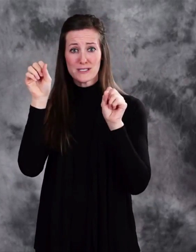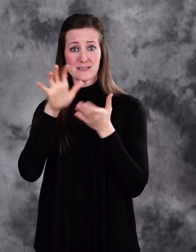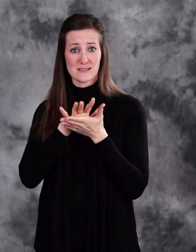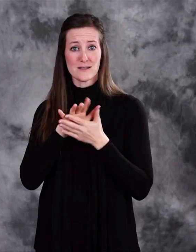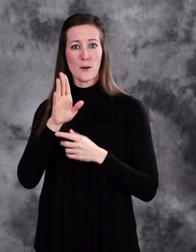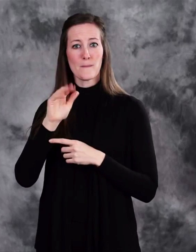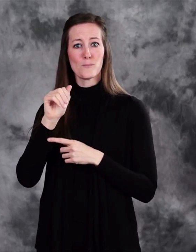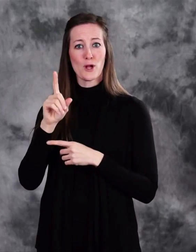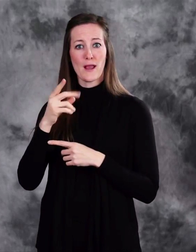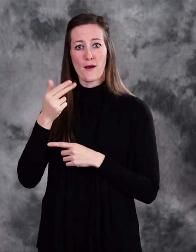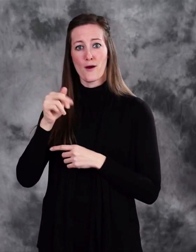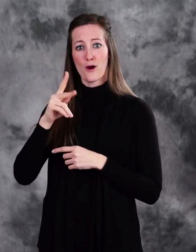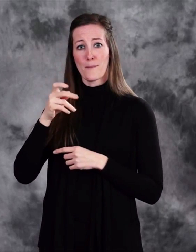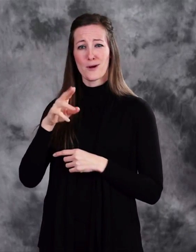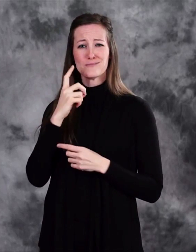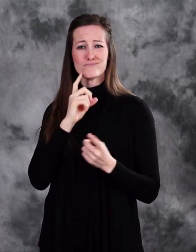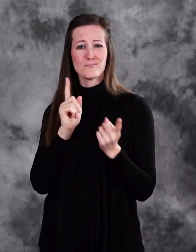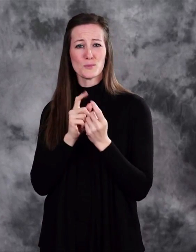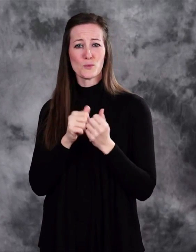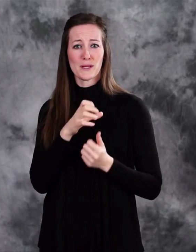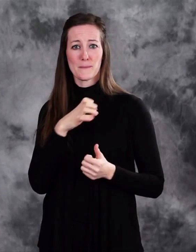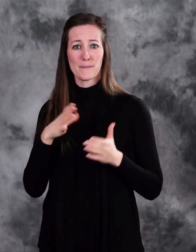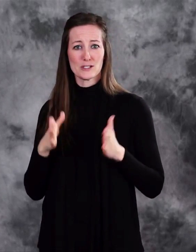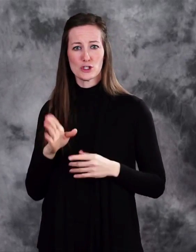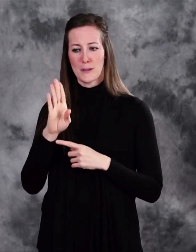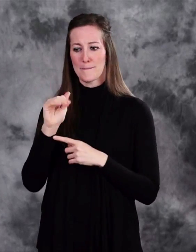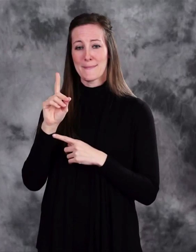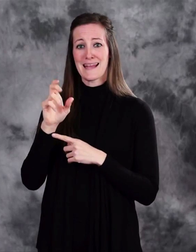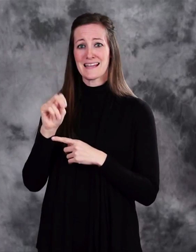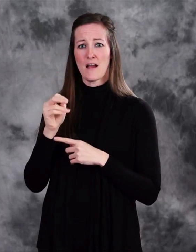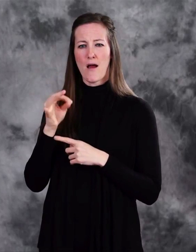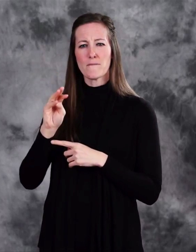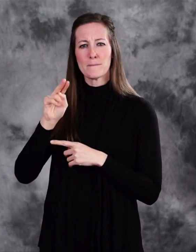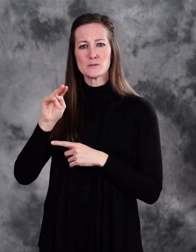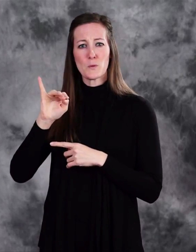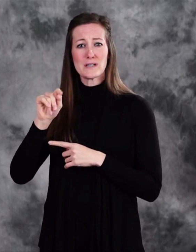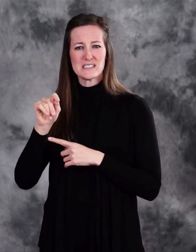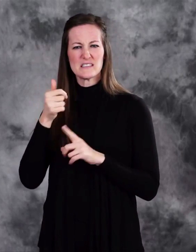Superintendent Brad Harper and Mary Hartnett met with Commissioner Baden of MNIT